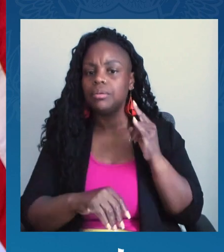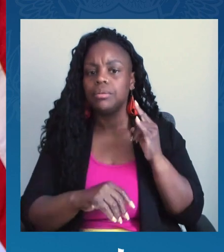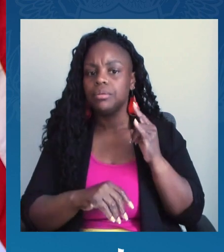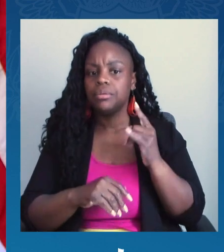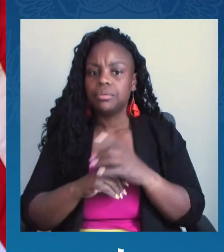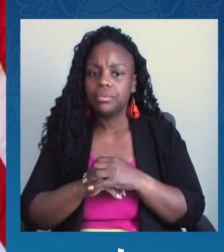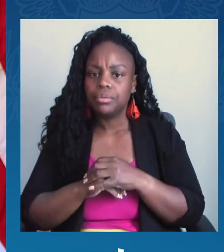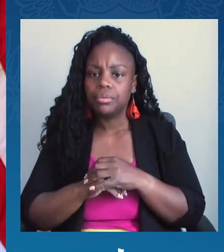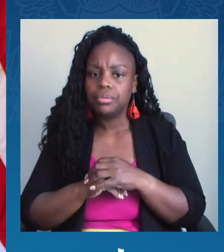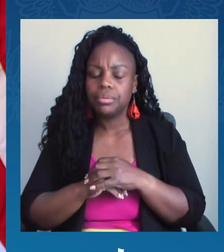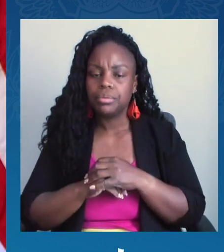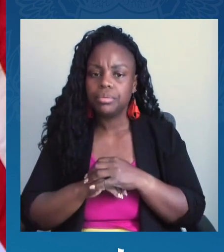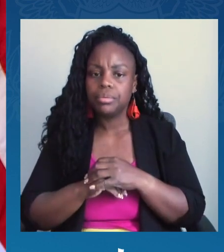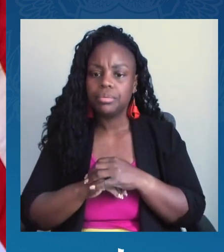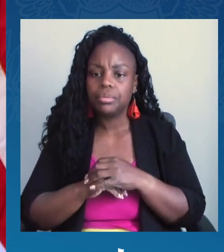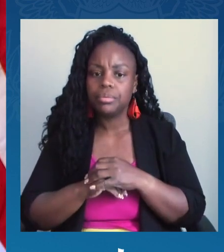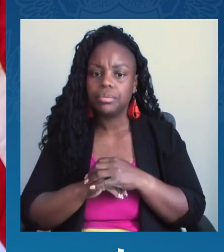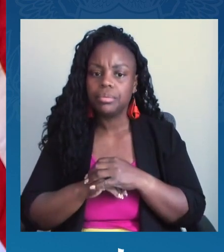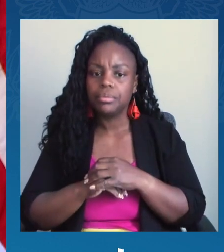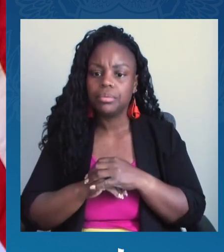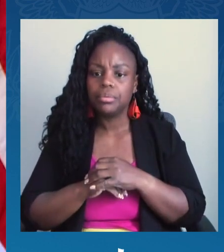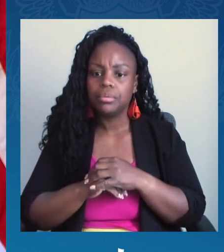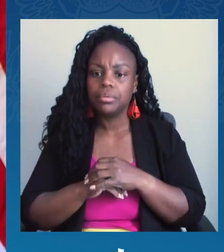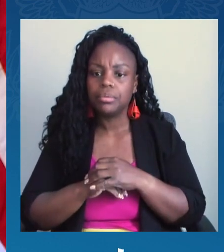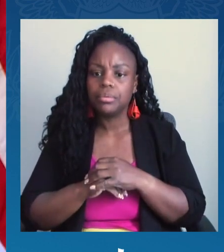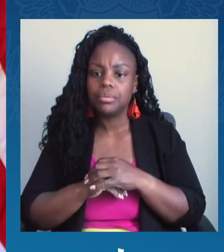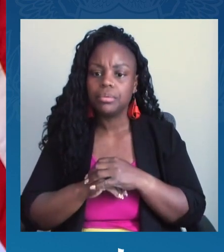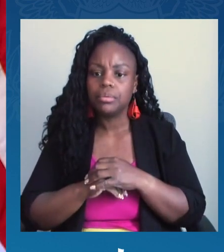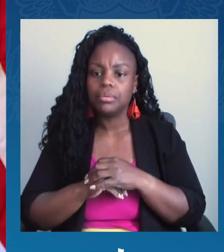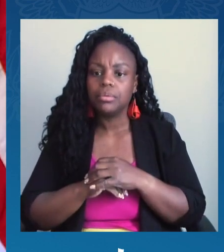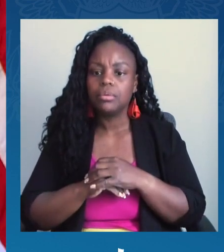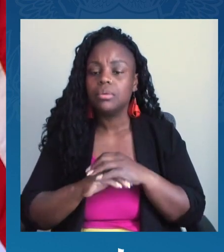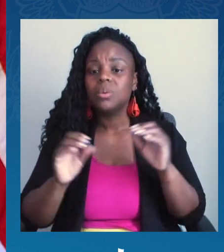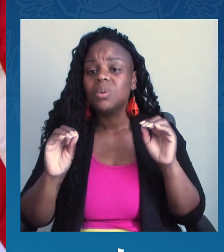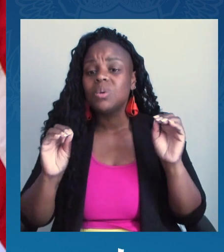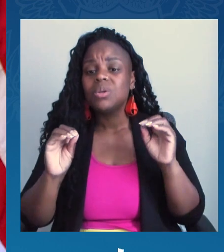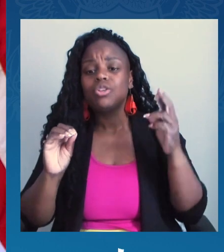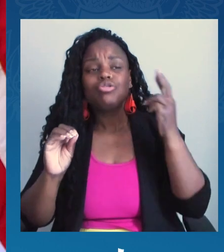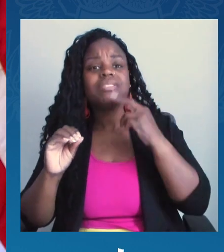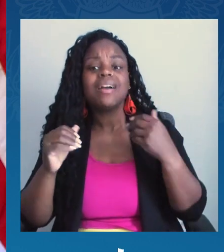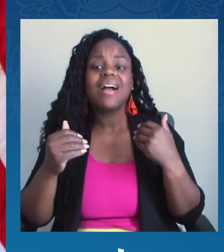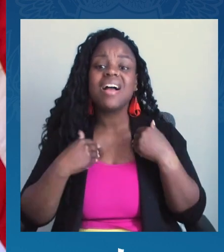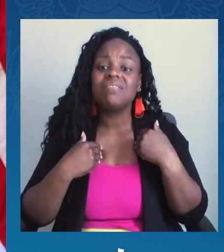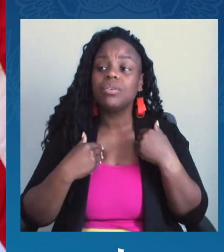There is no reason that we have weapons of war on the streets of America.